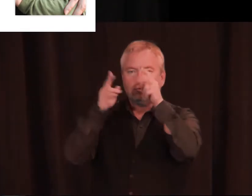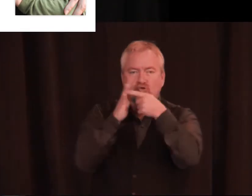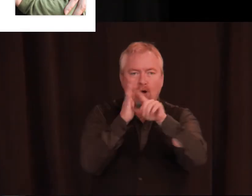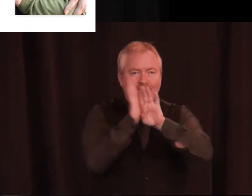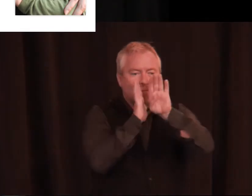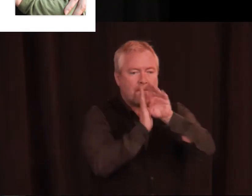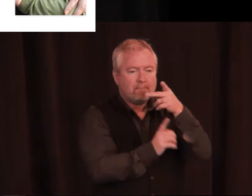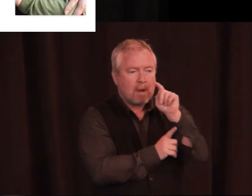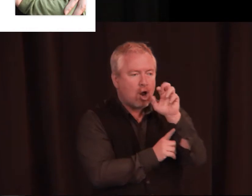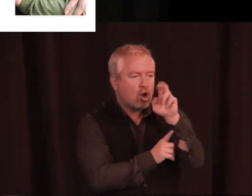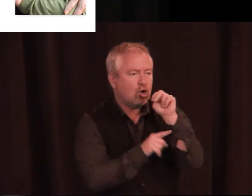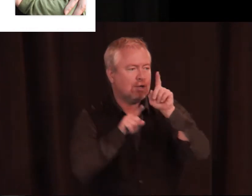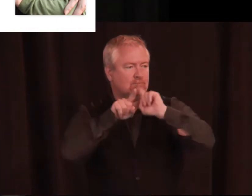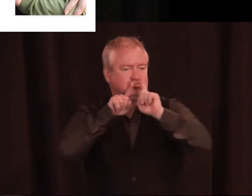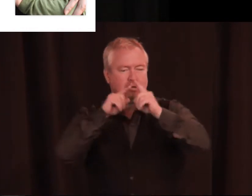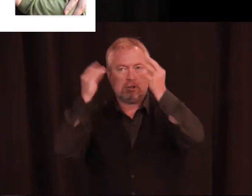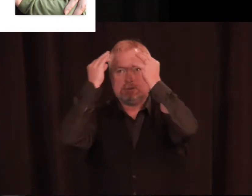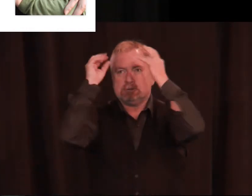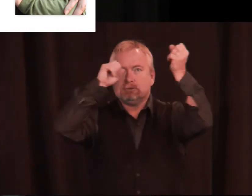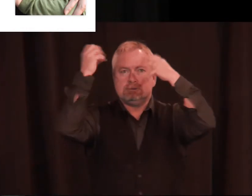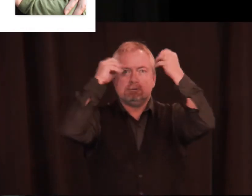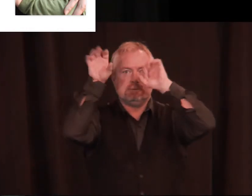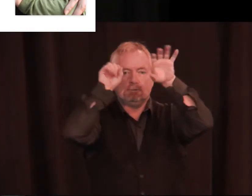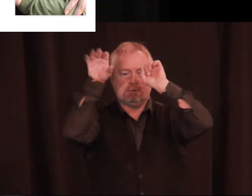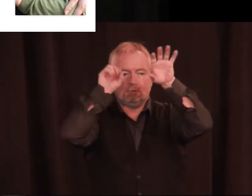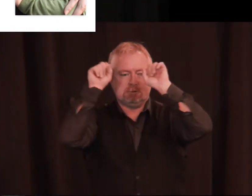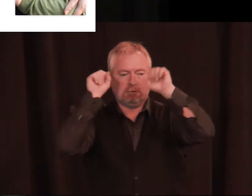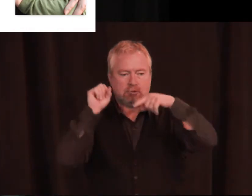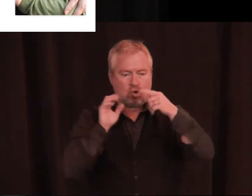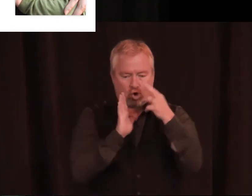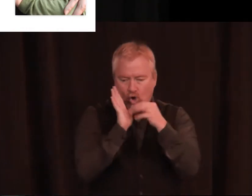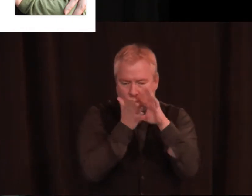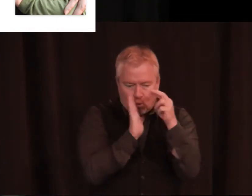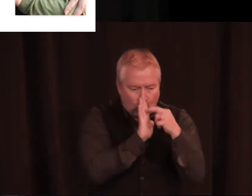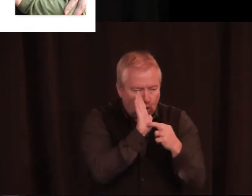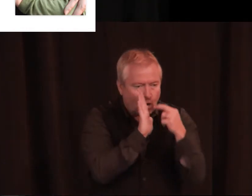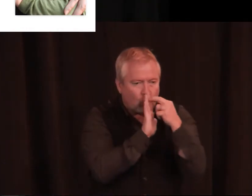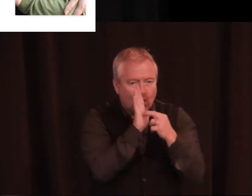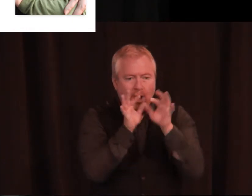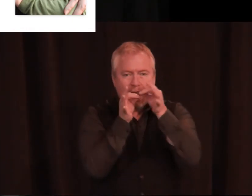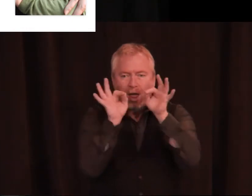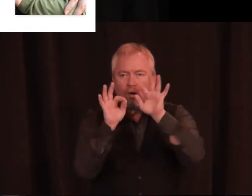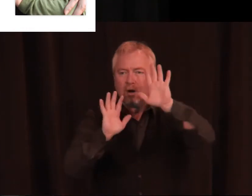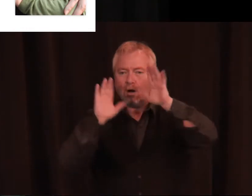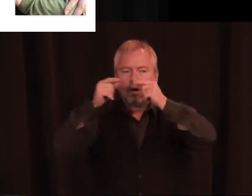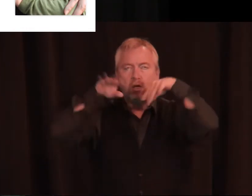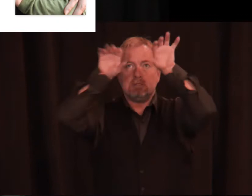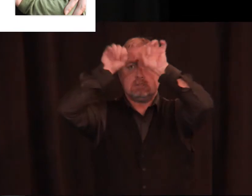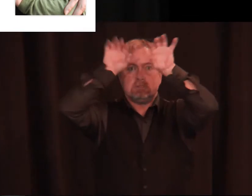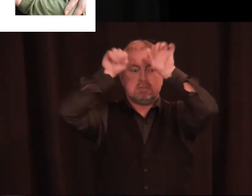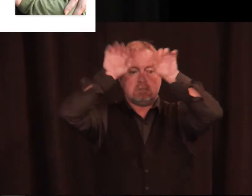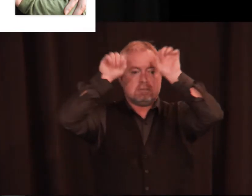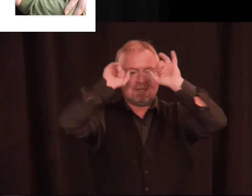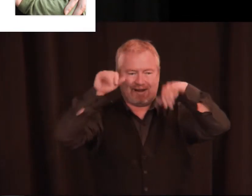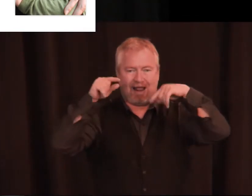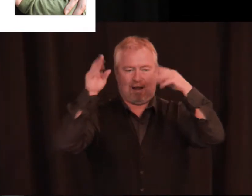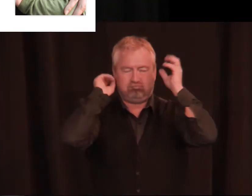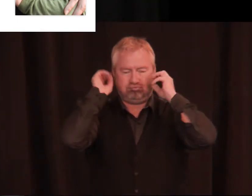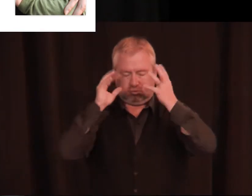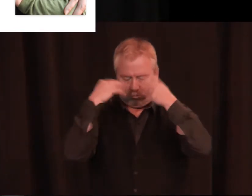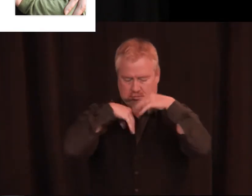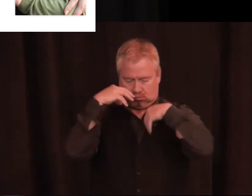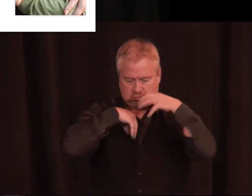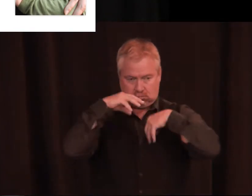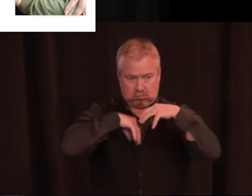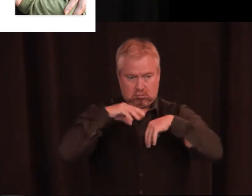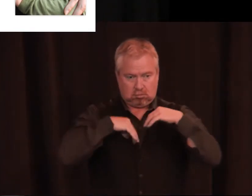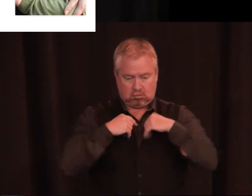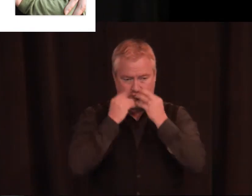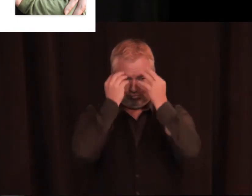and learn the rules of made-up grammars just by listening or by being exposed to input.